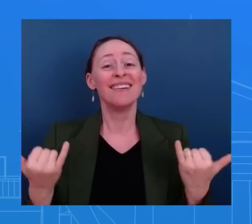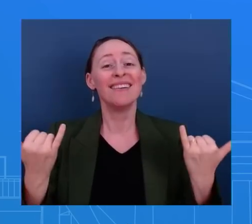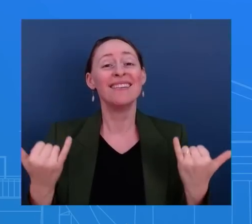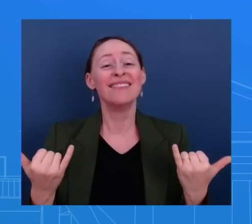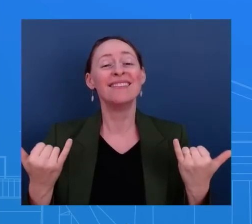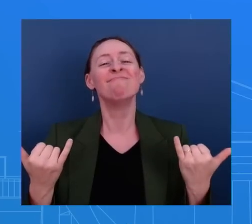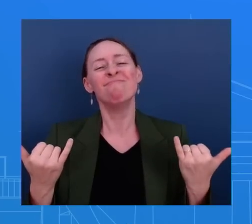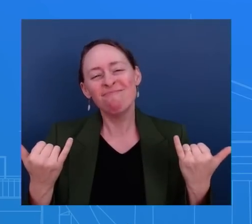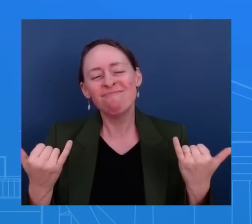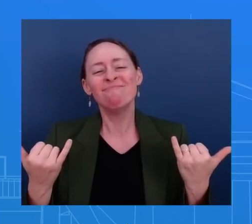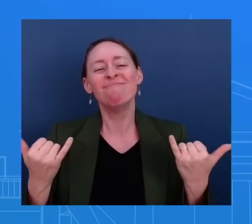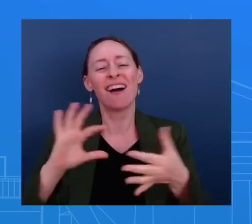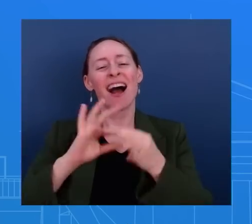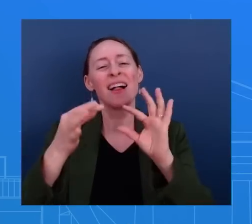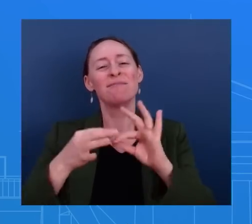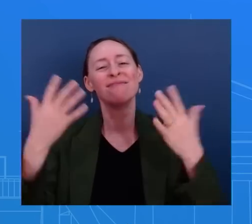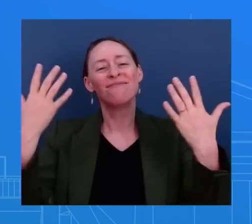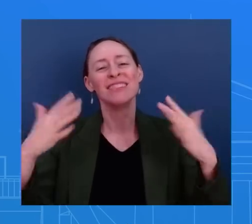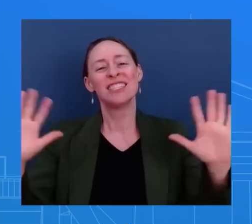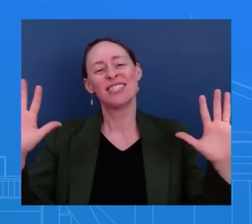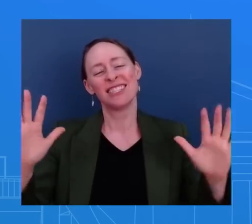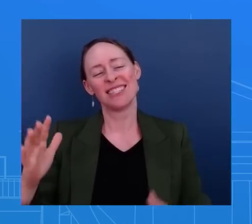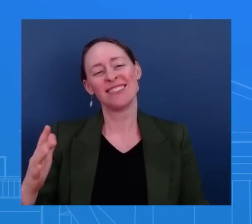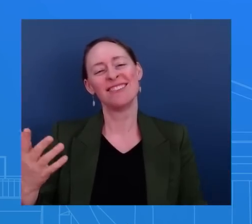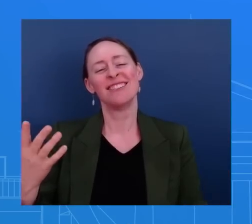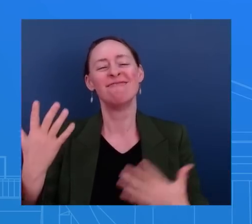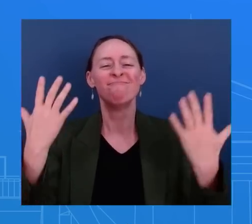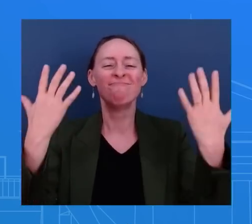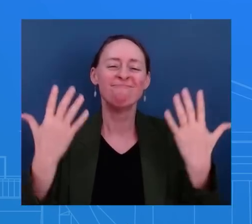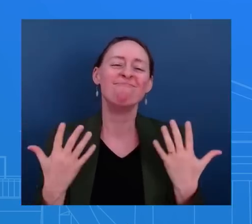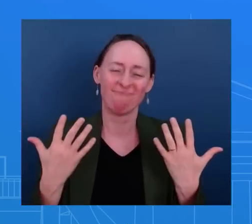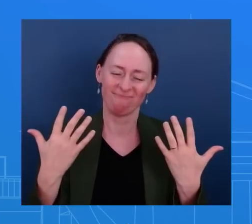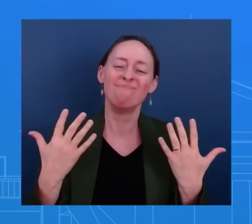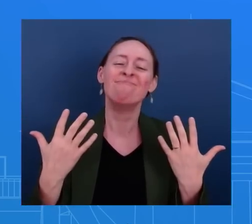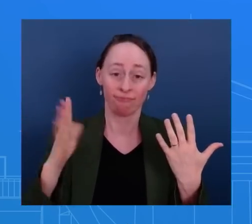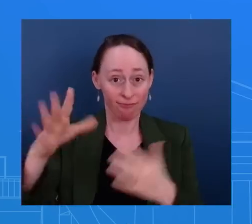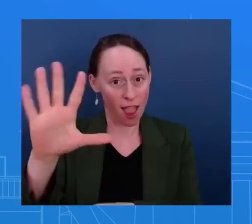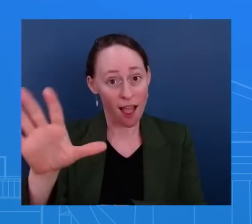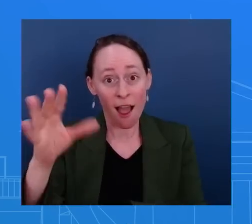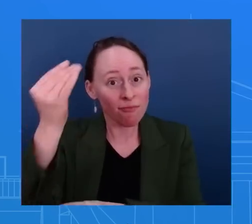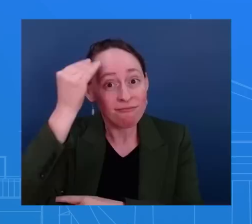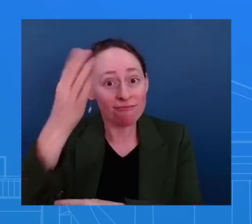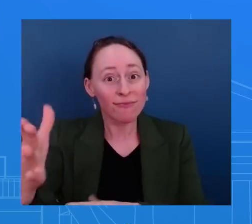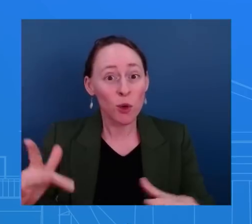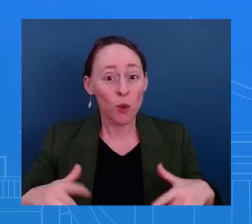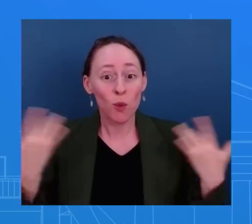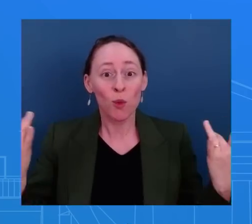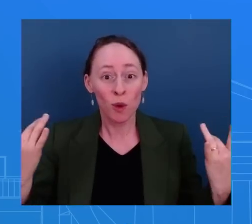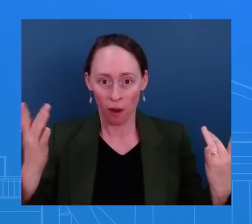it's come to an end, we are very excited to host them here in the United States in 2028.